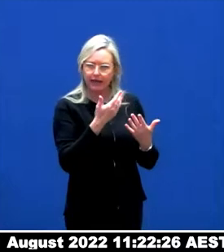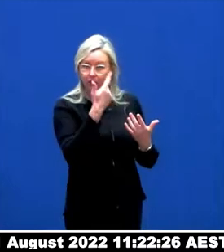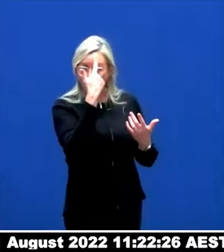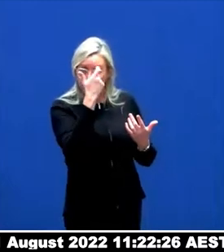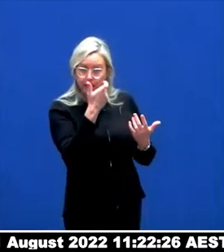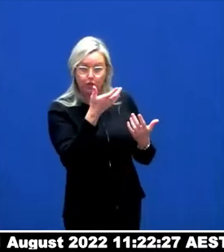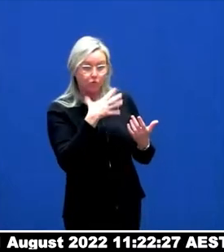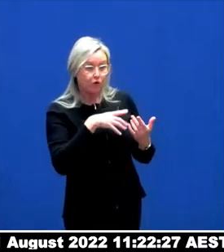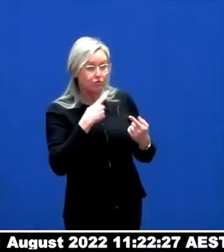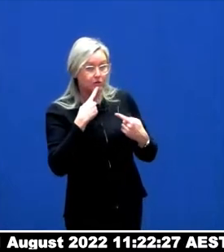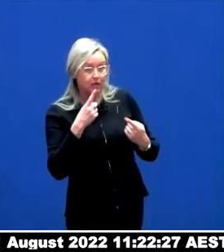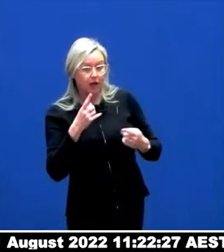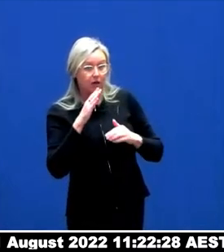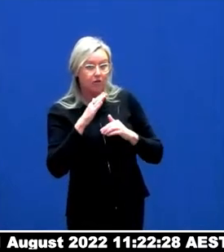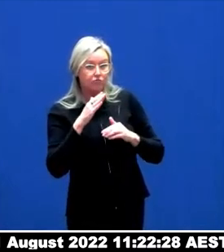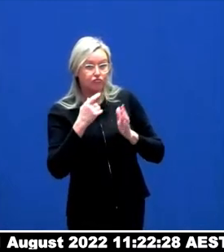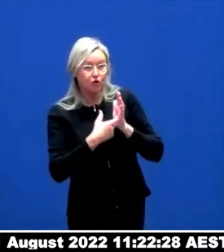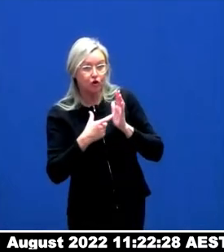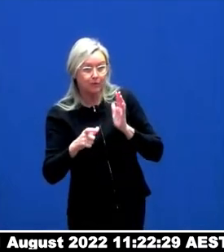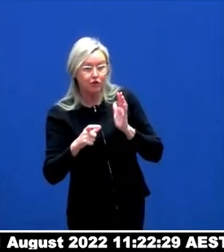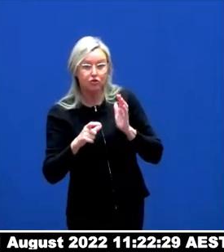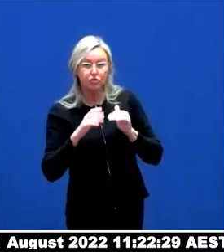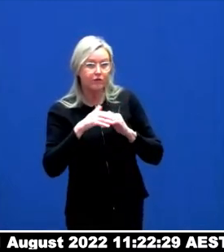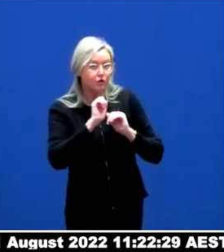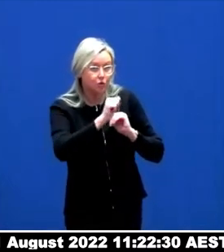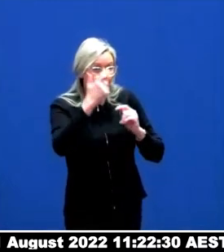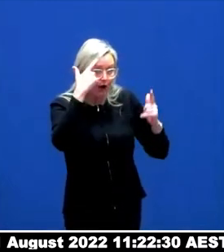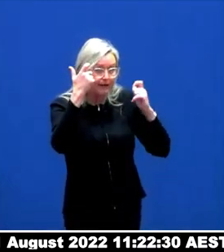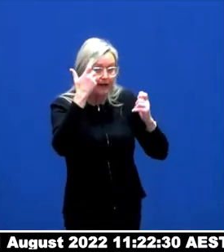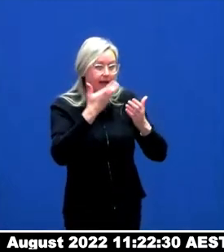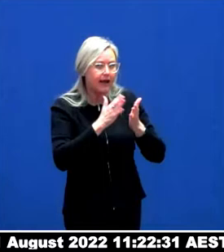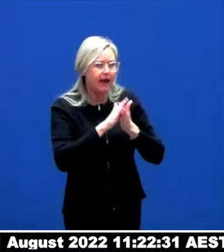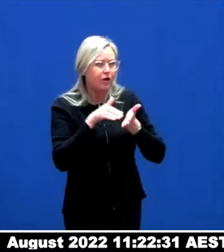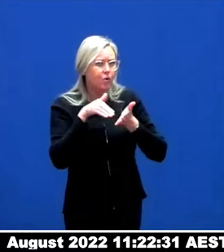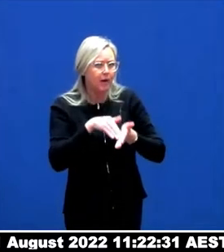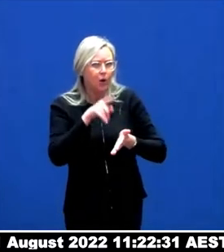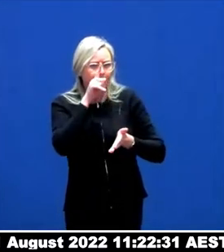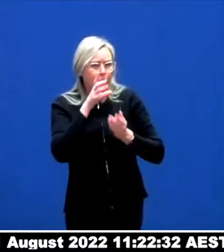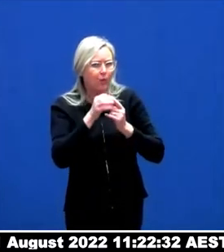Royal Commission that might make the lives of people with disability, particularly where